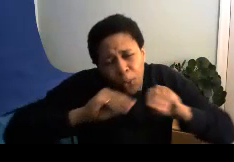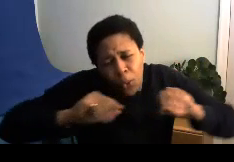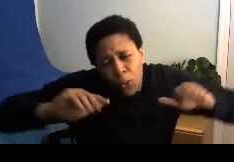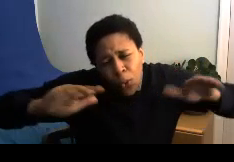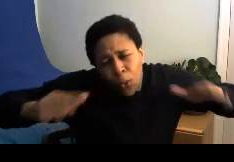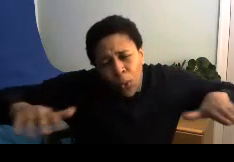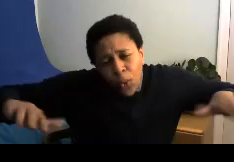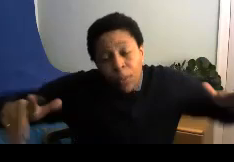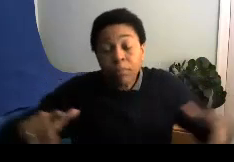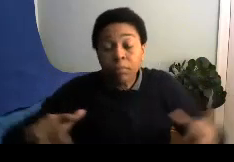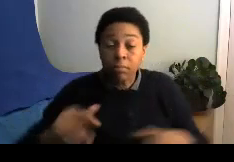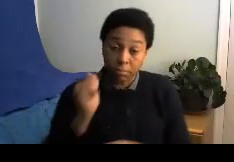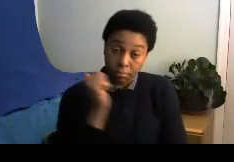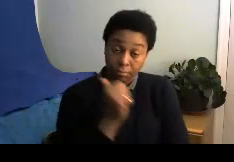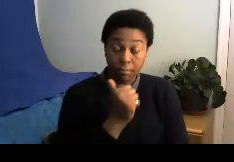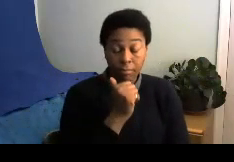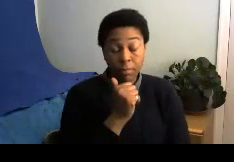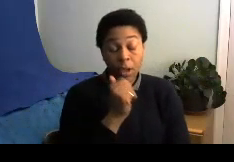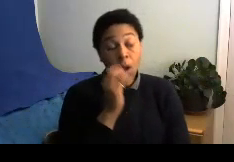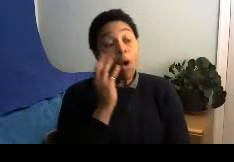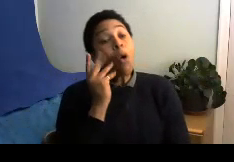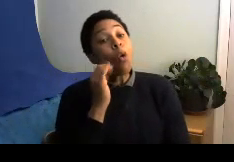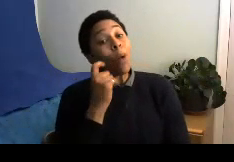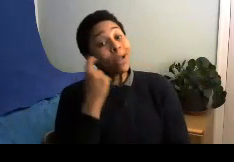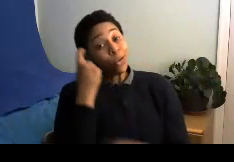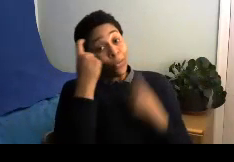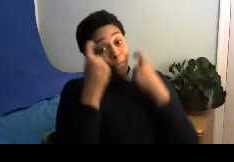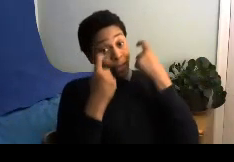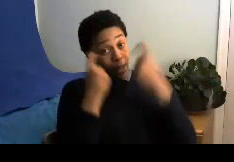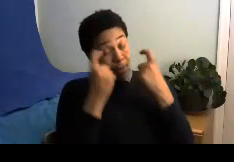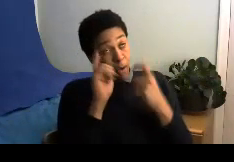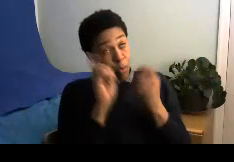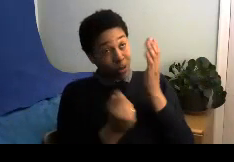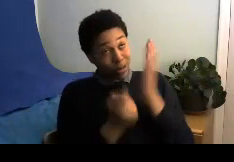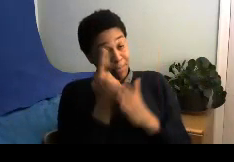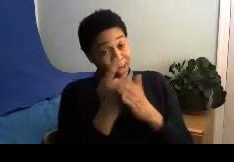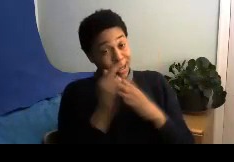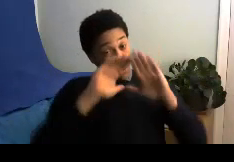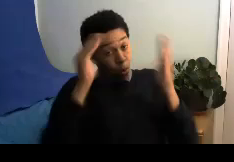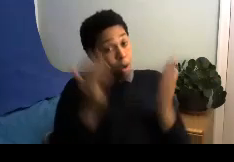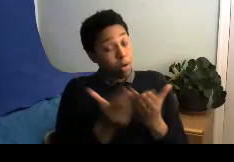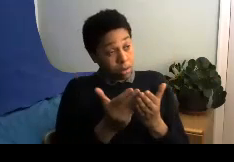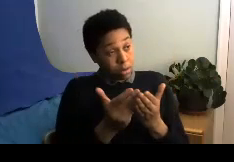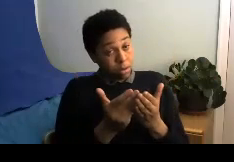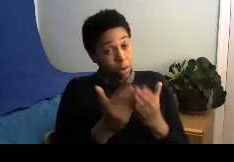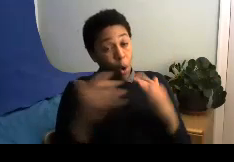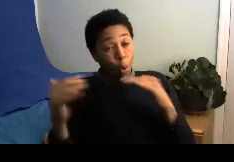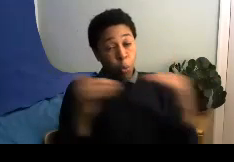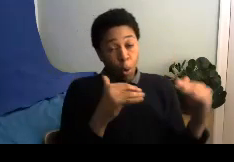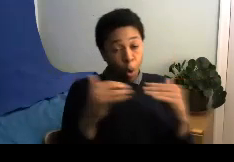when you look at what's going on in the world, war, famine, um,